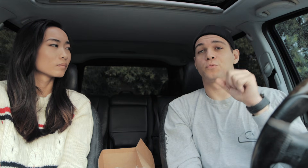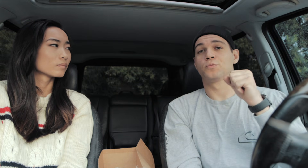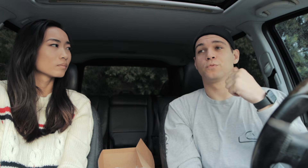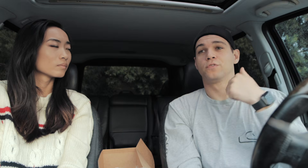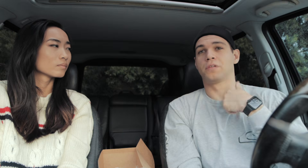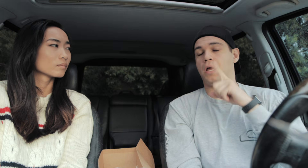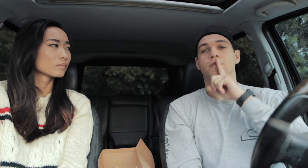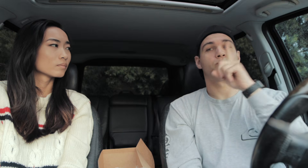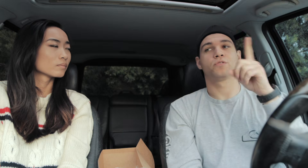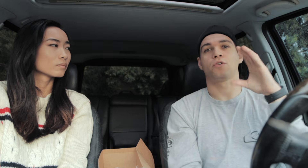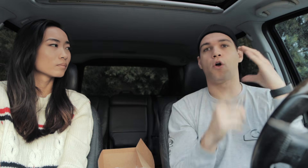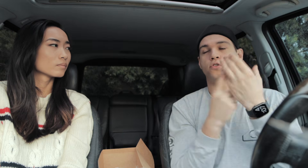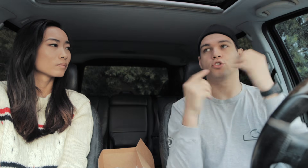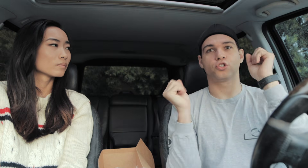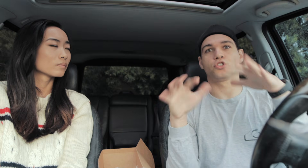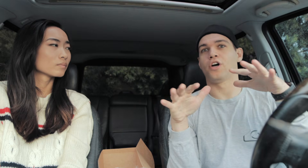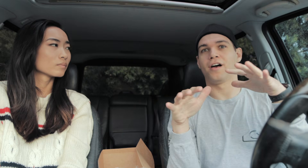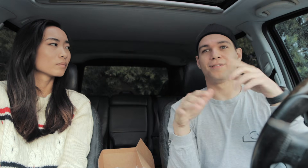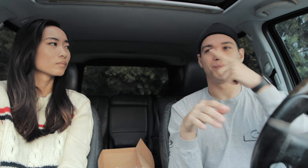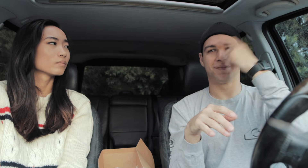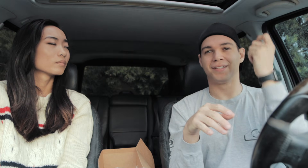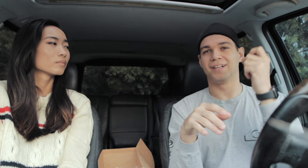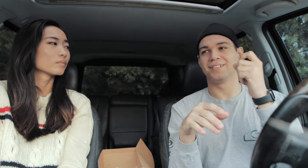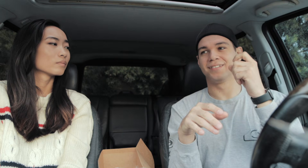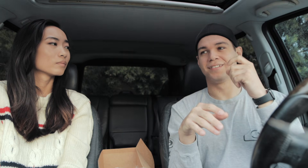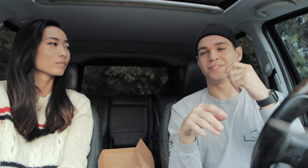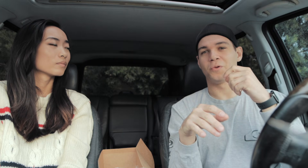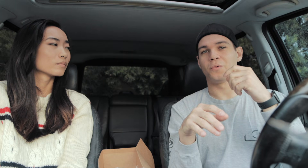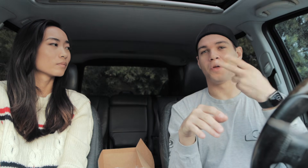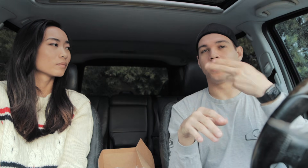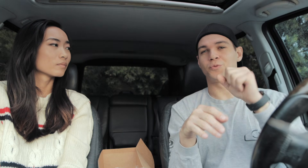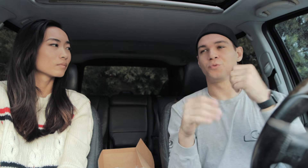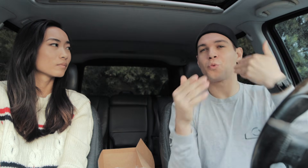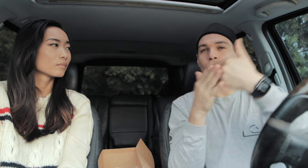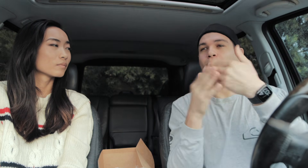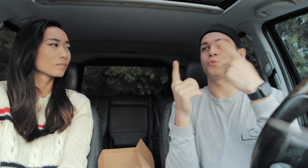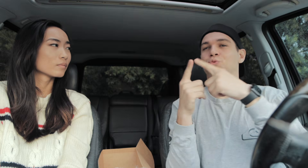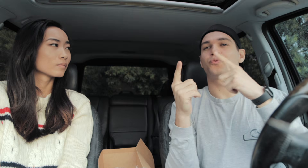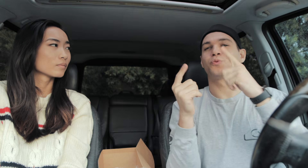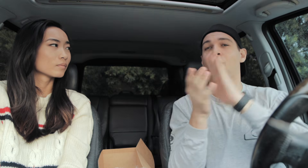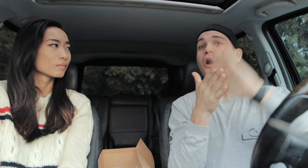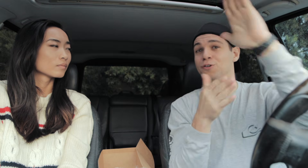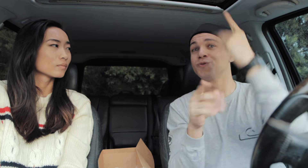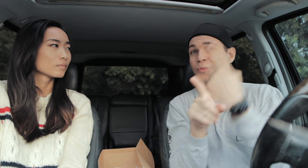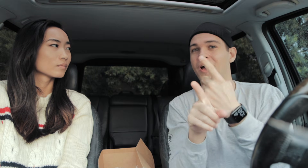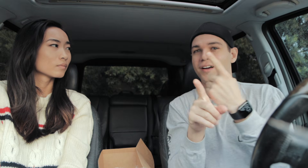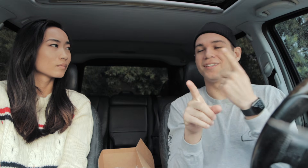In high school I was really culture shocked because high school is close to college, right